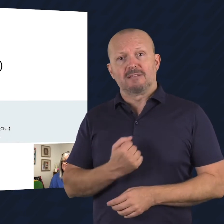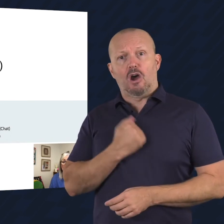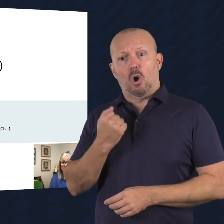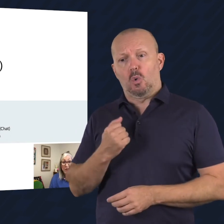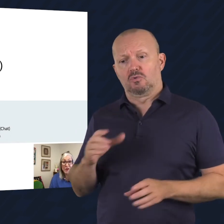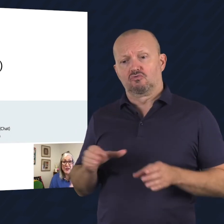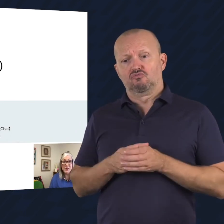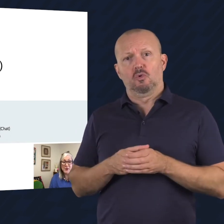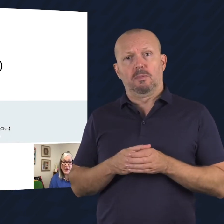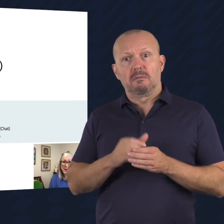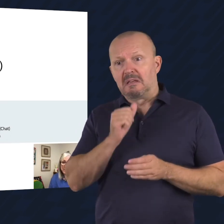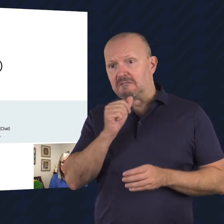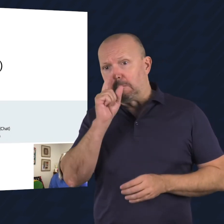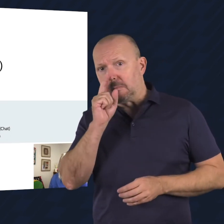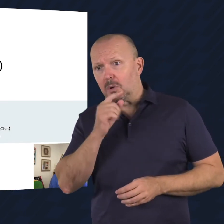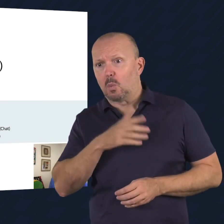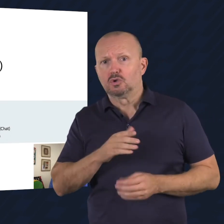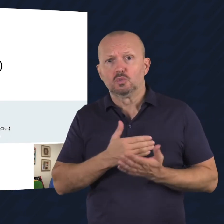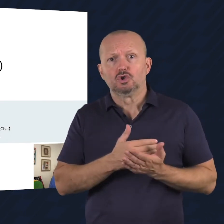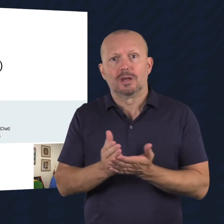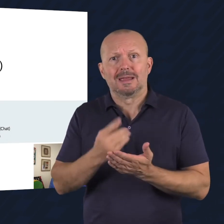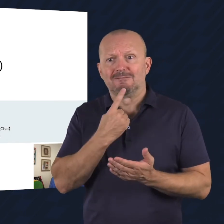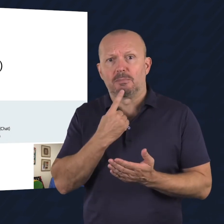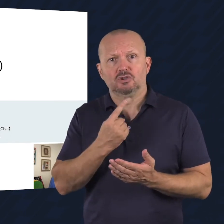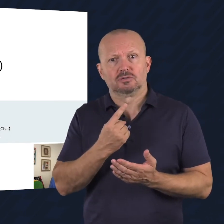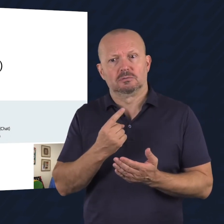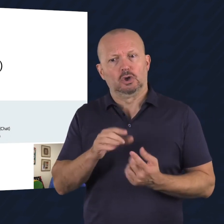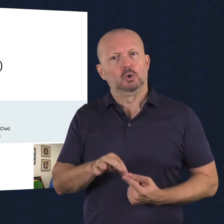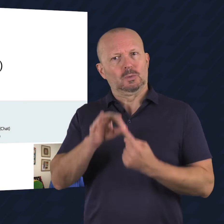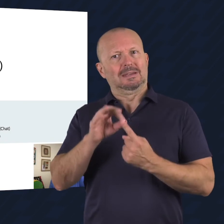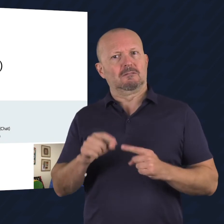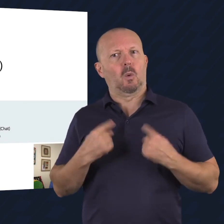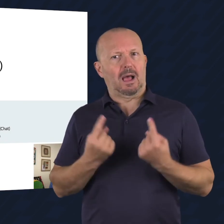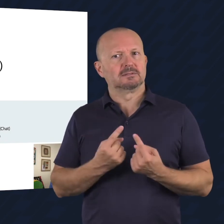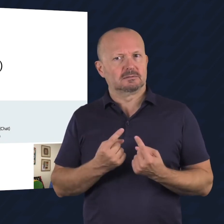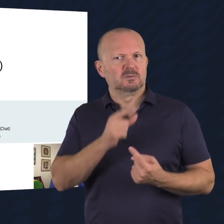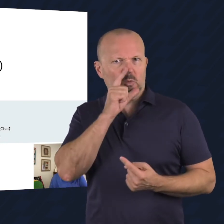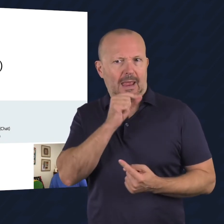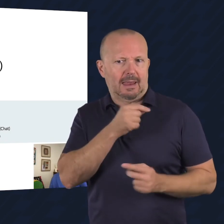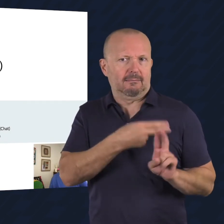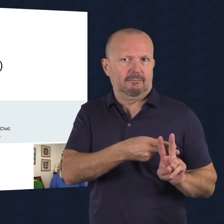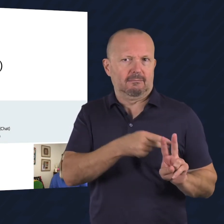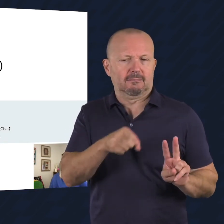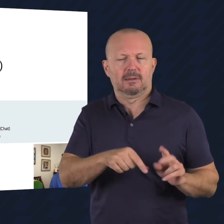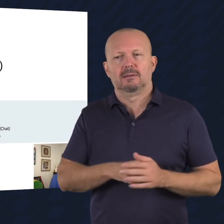We've got our own little handle there incase people want to share information that's really particular to us.